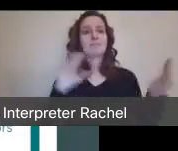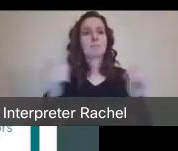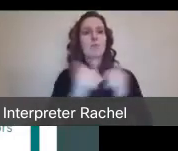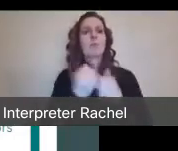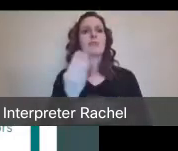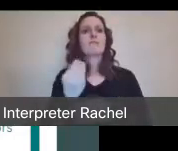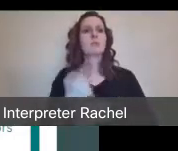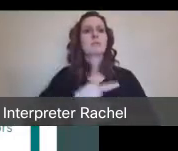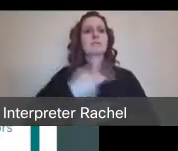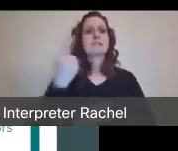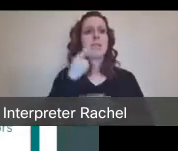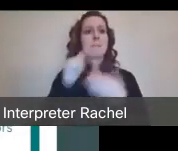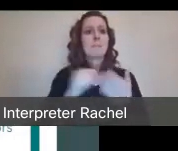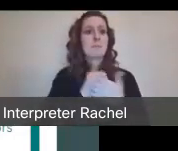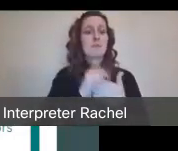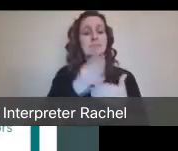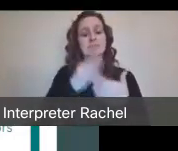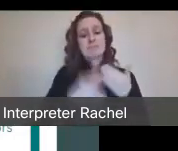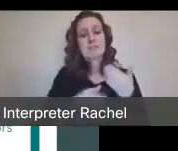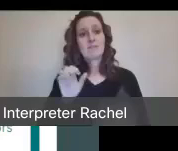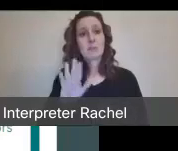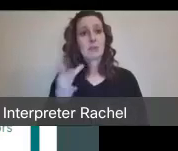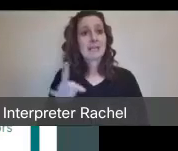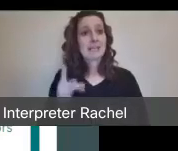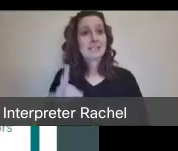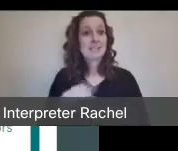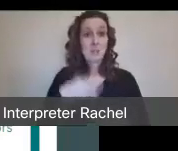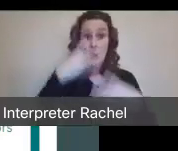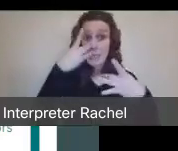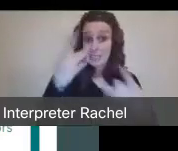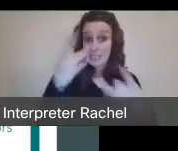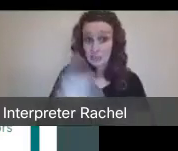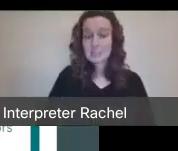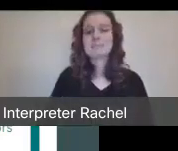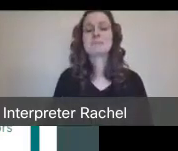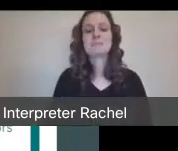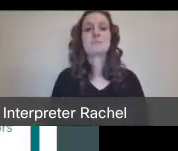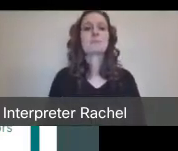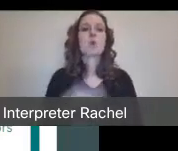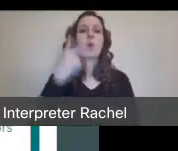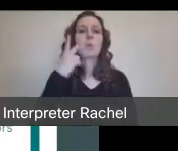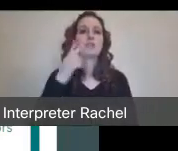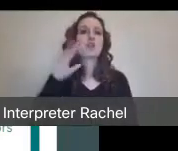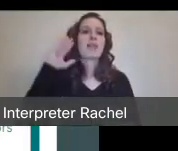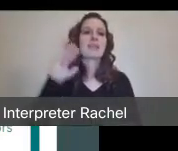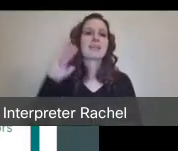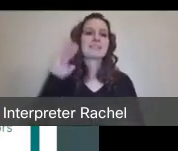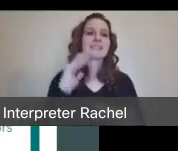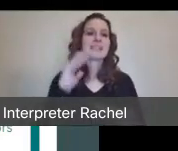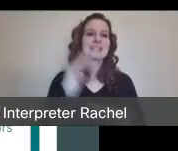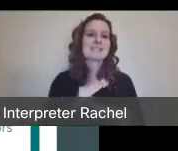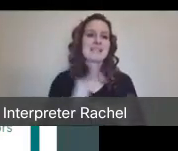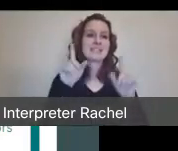ending February 18th. So interesting, we had been seeing a decline in testing over several weeks.